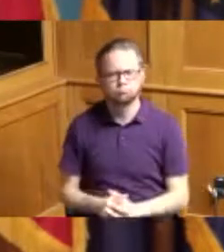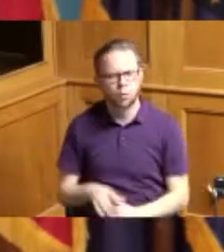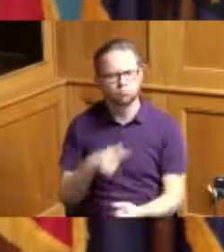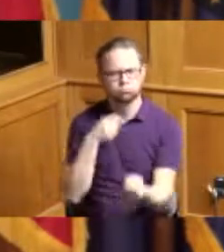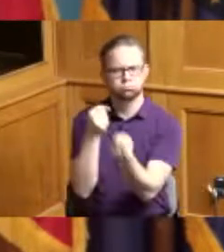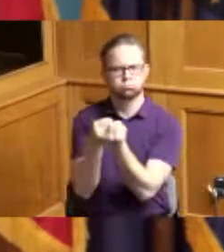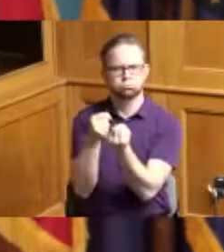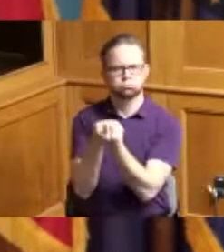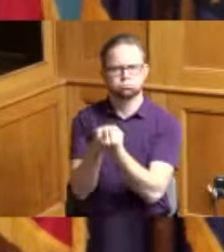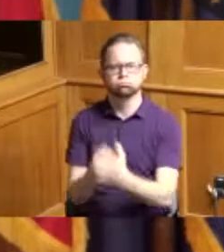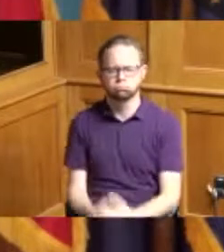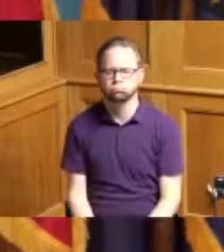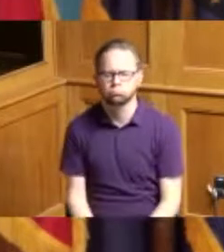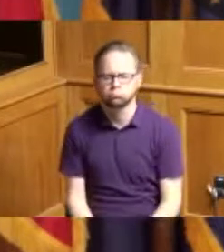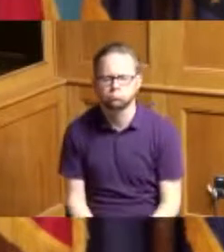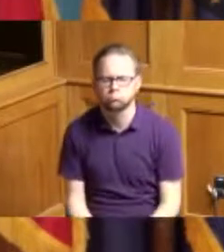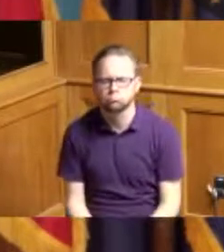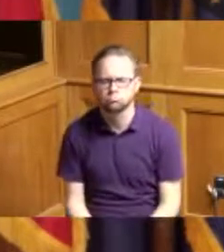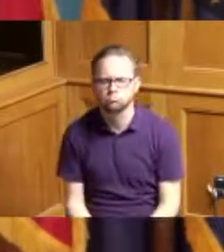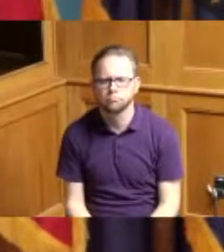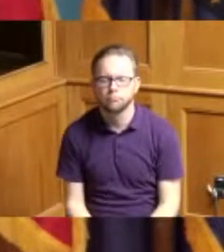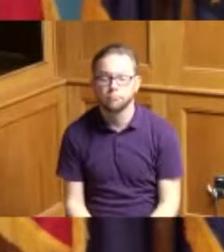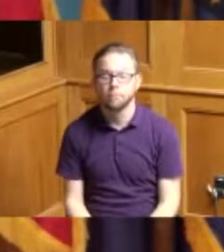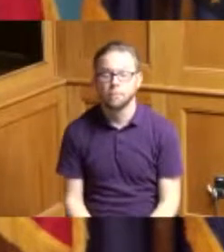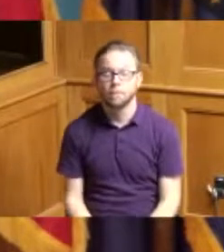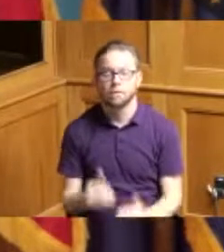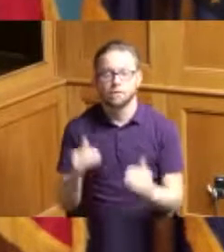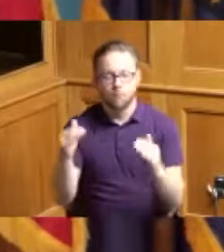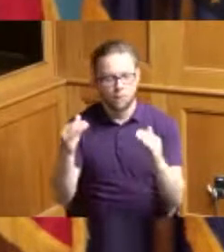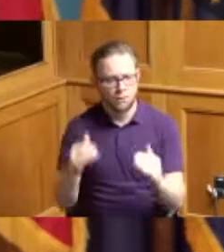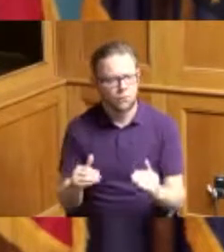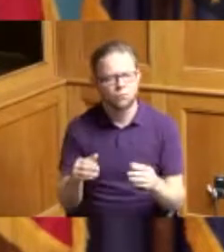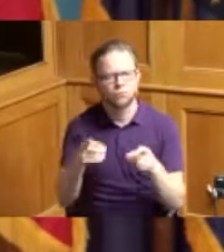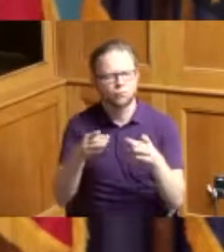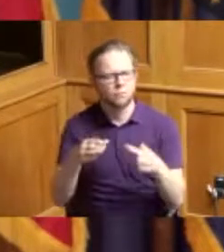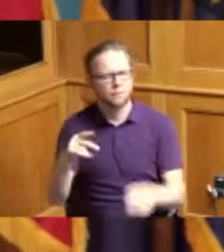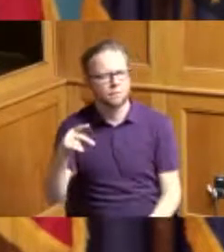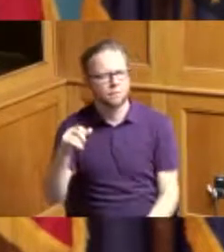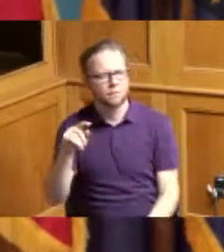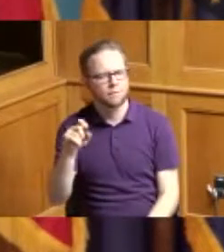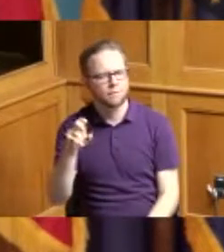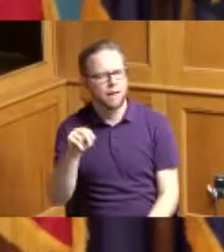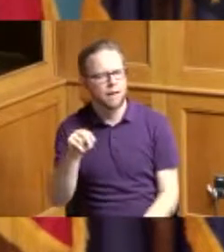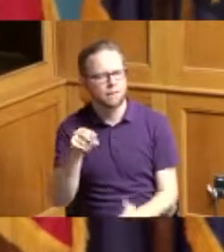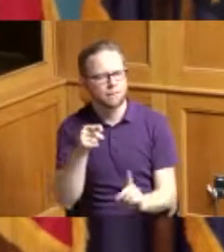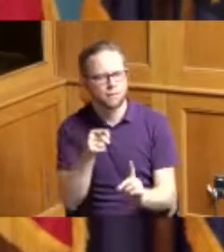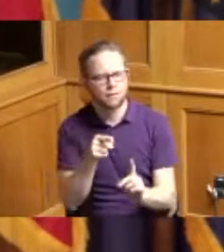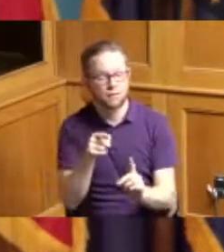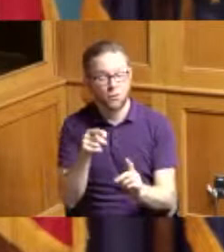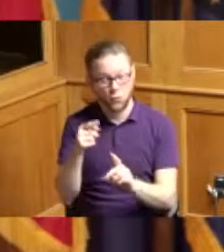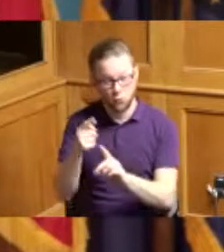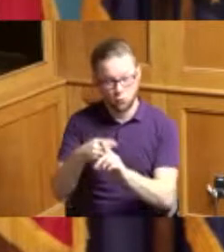as what you just said the other thing Director Patton on here I know it has rental assistance but